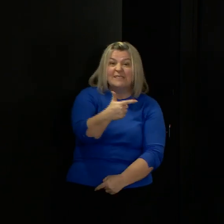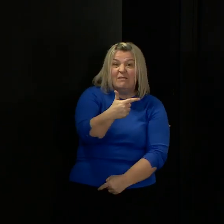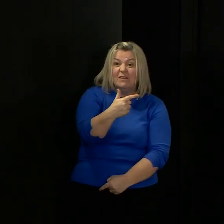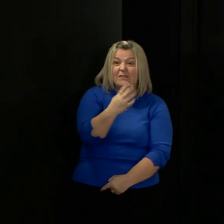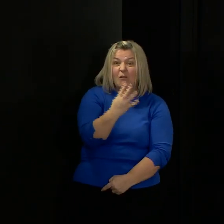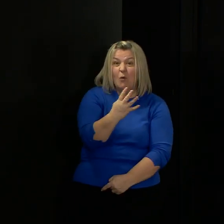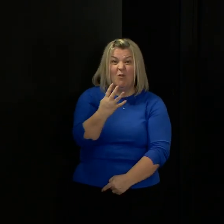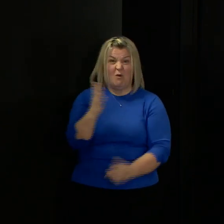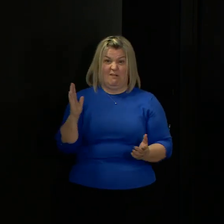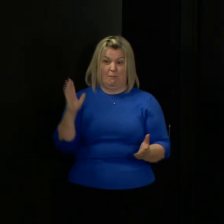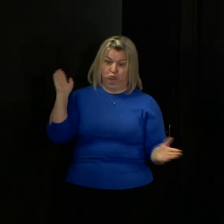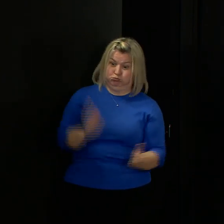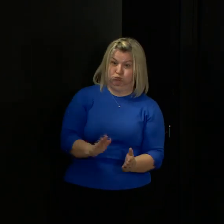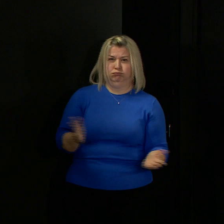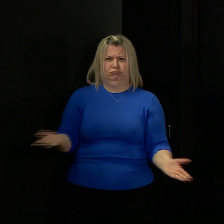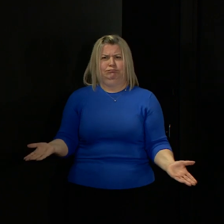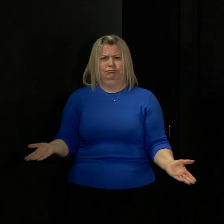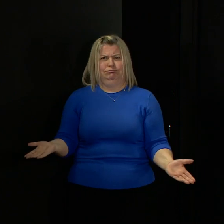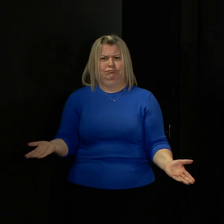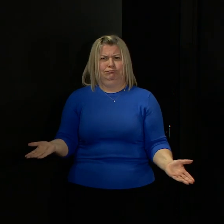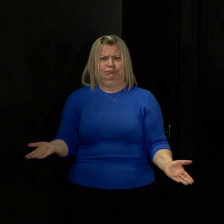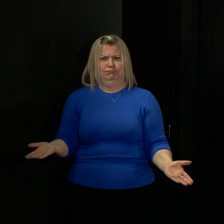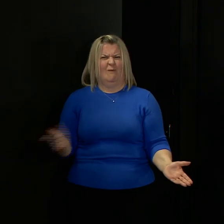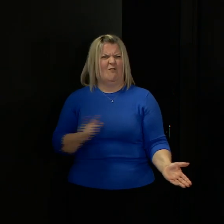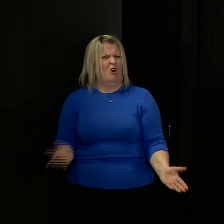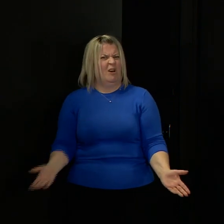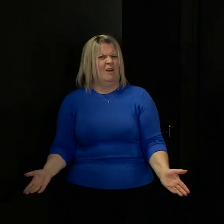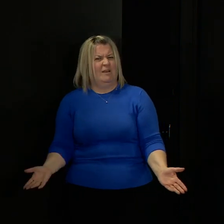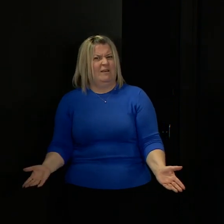four and and when we look at that figure even compared to the week